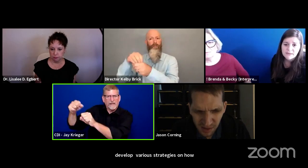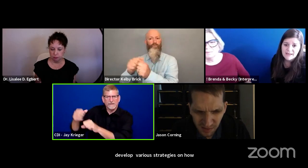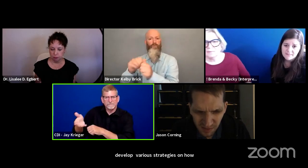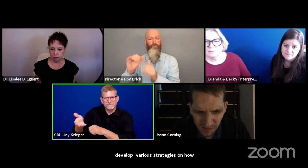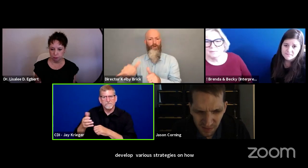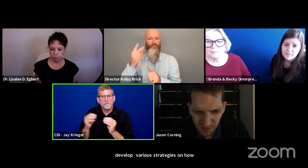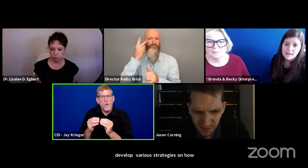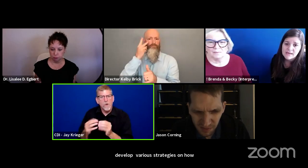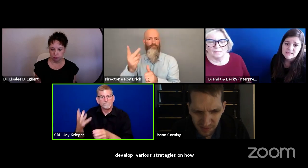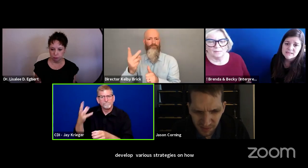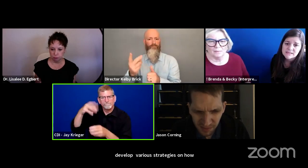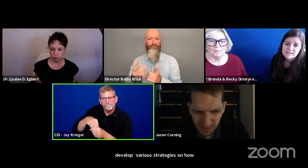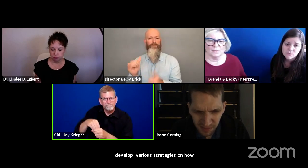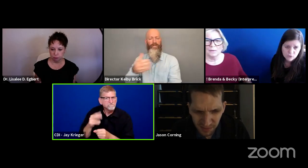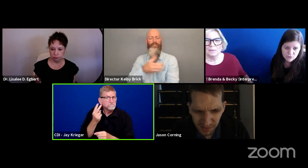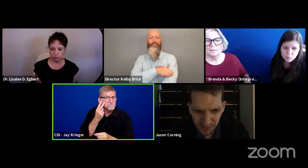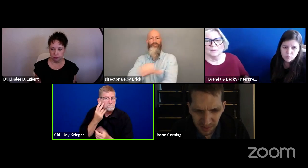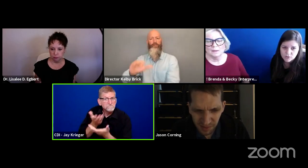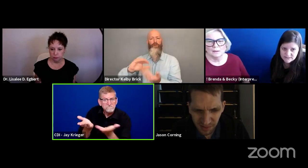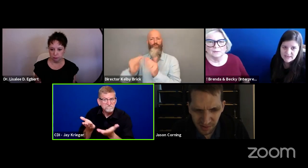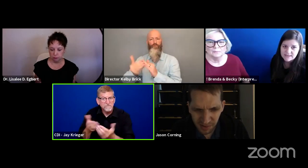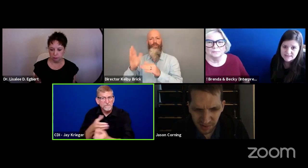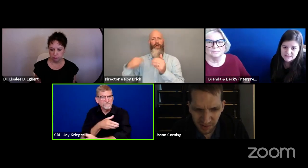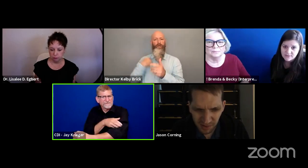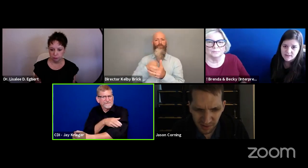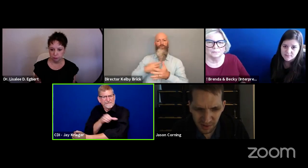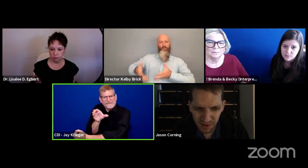But again, we'll see how this develops.